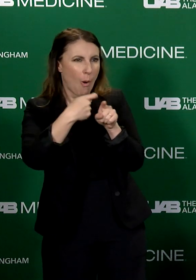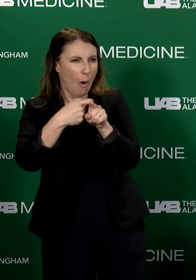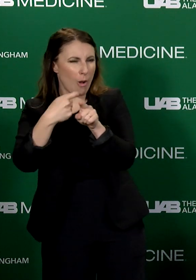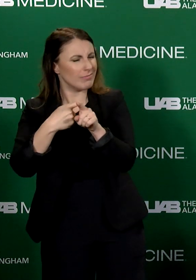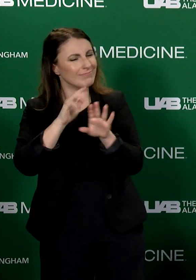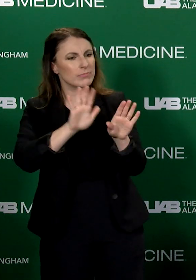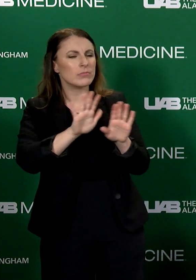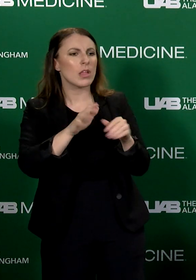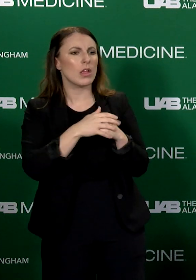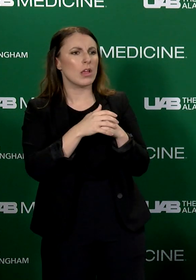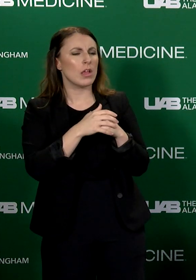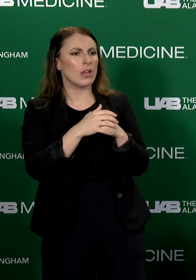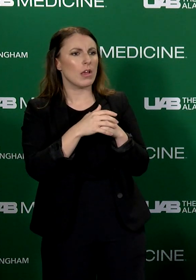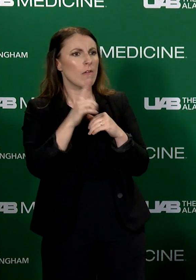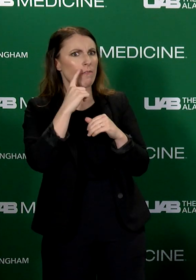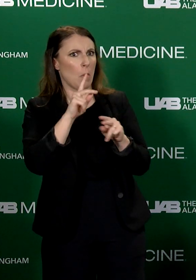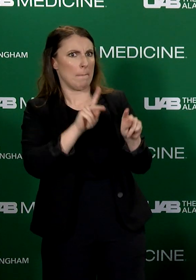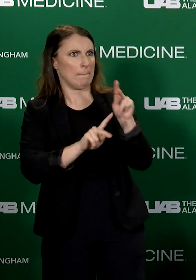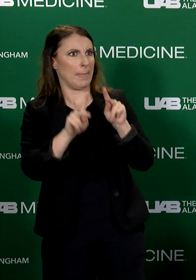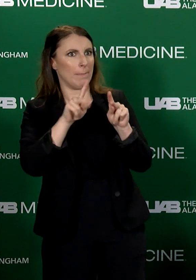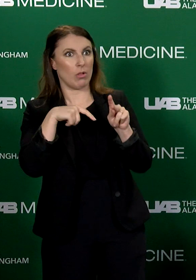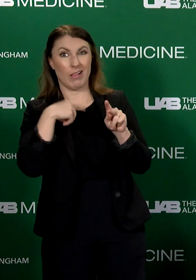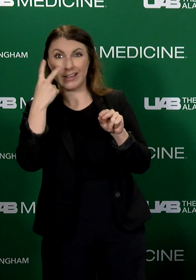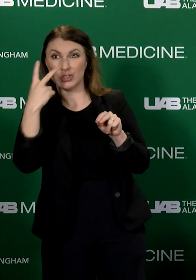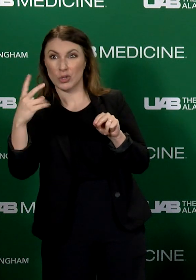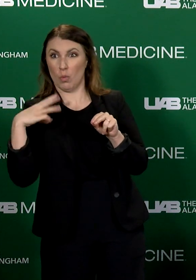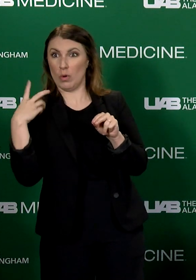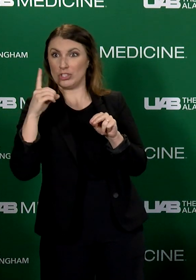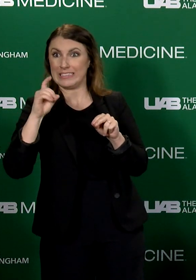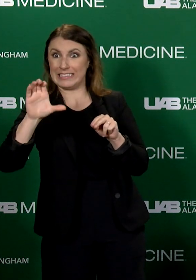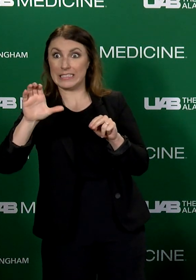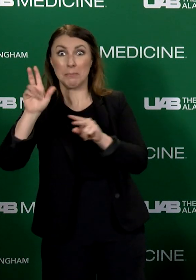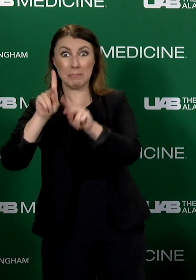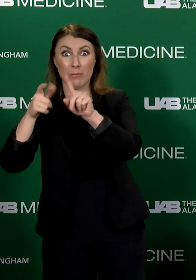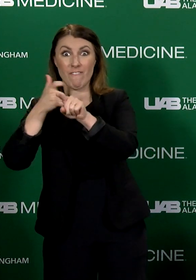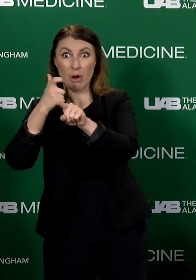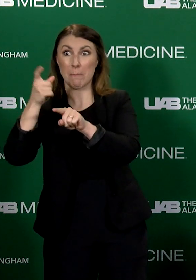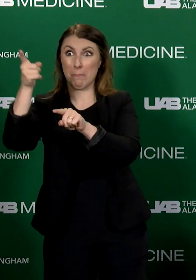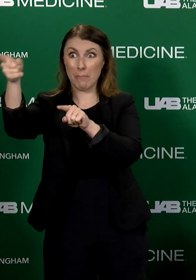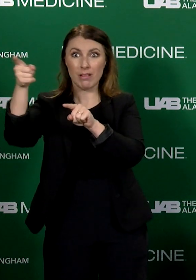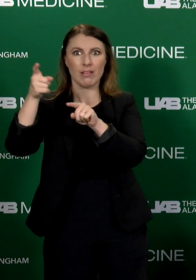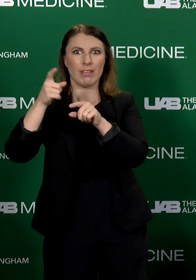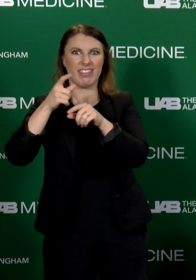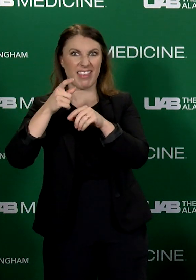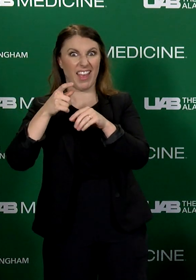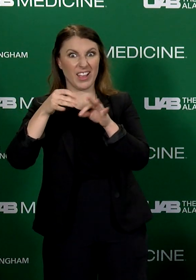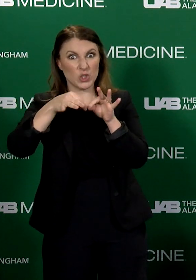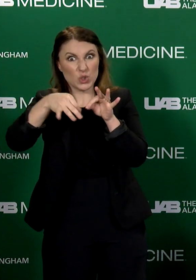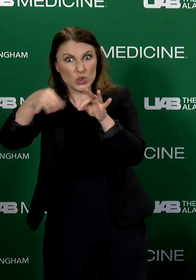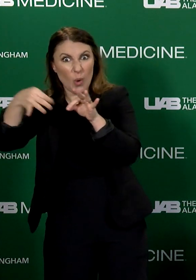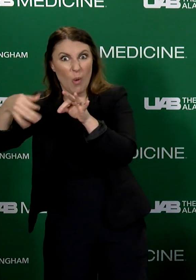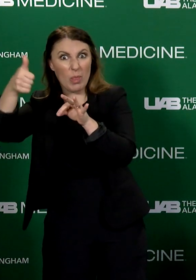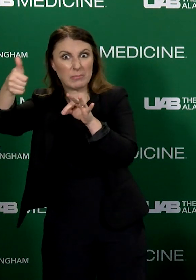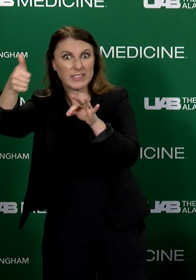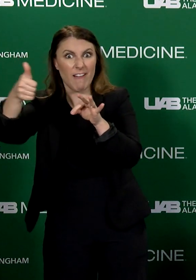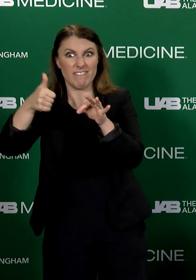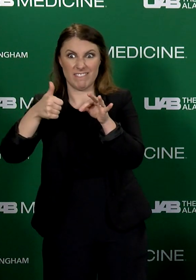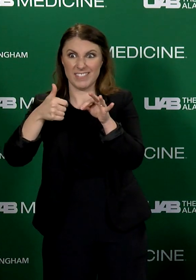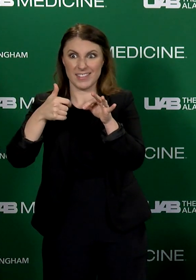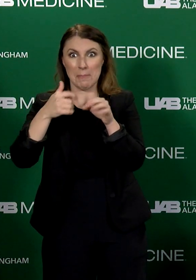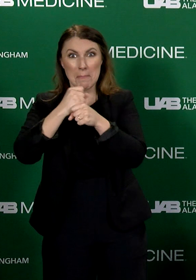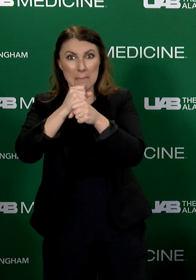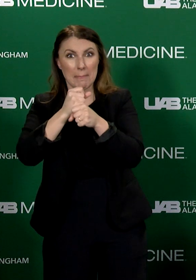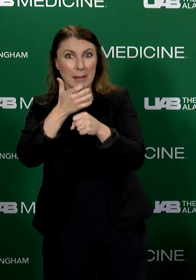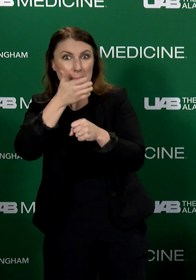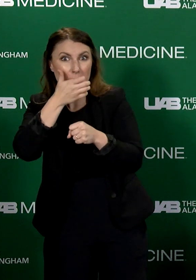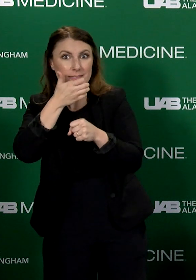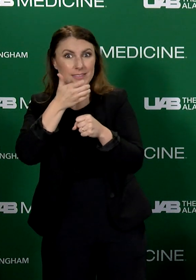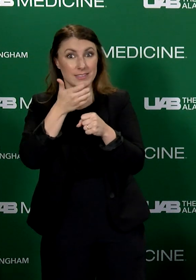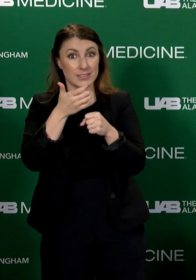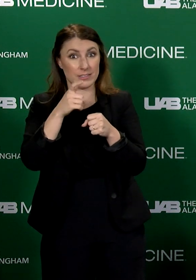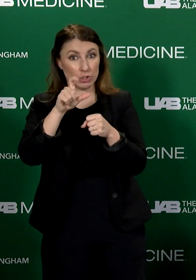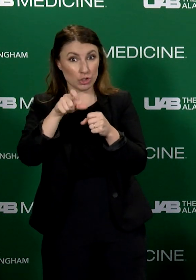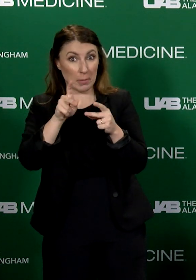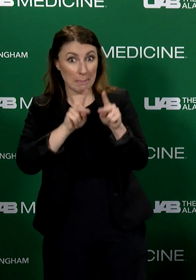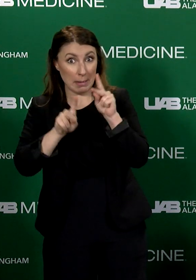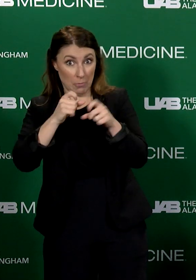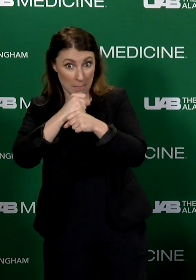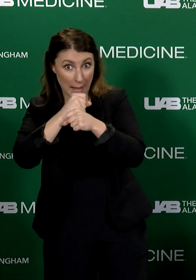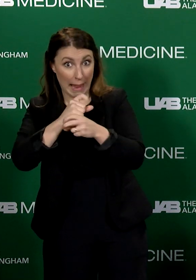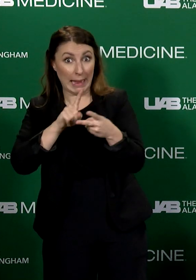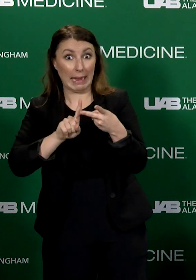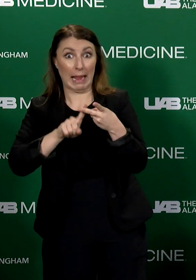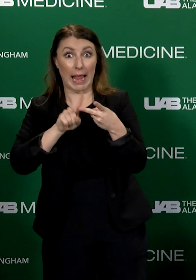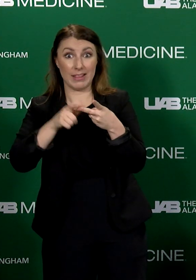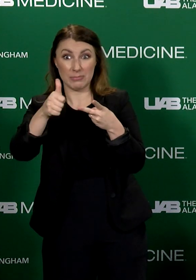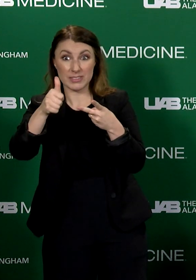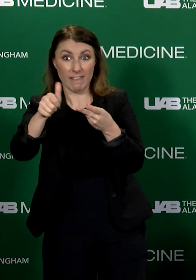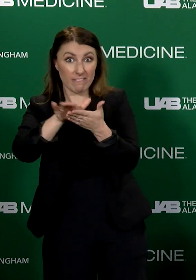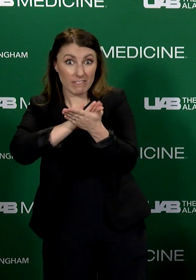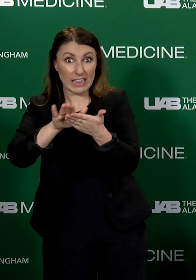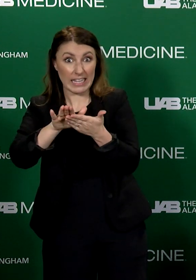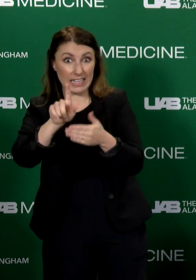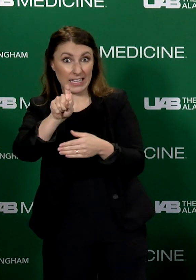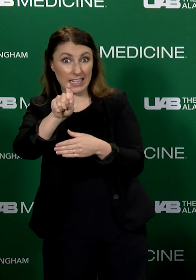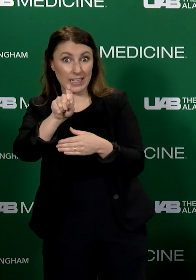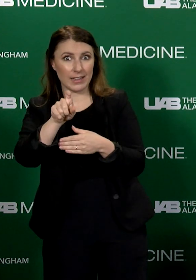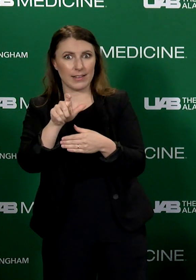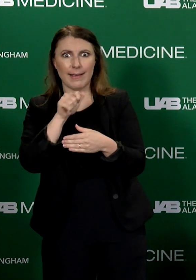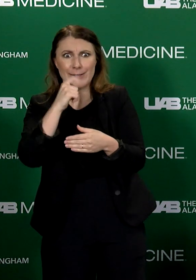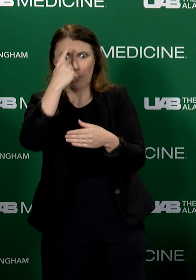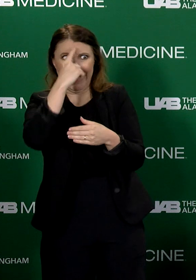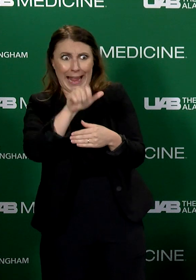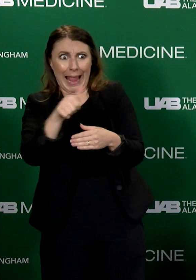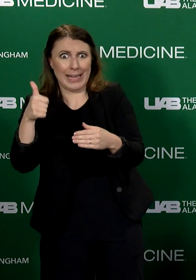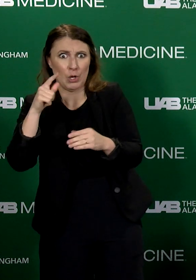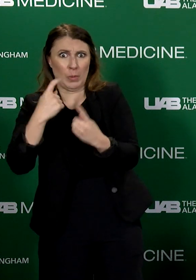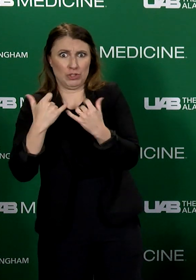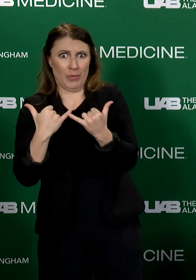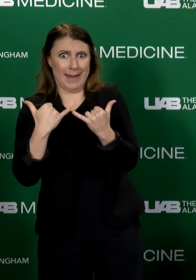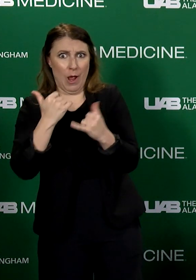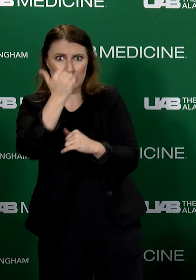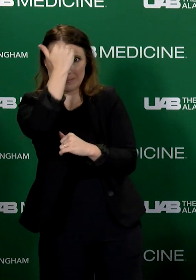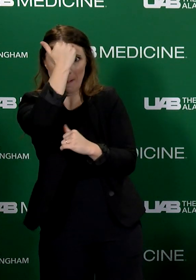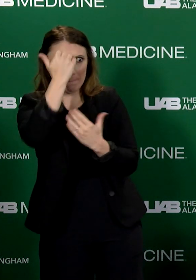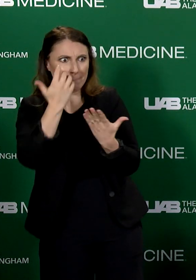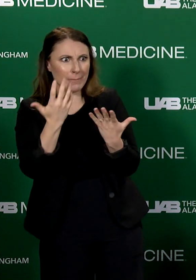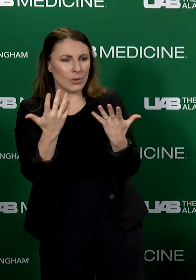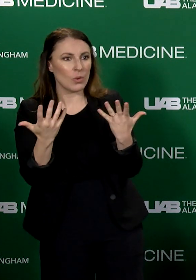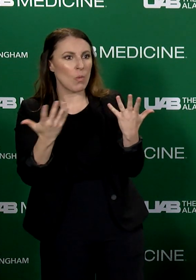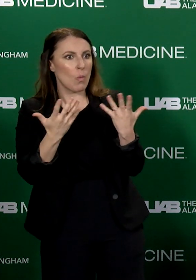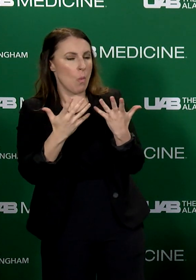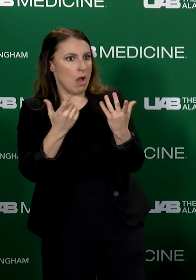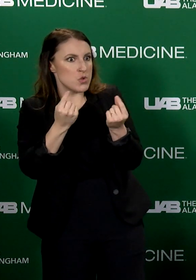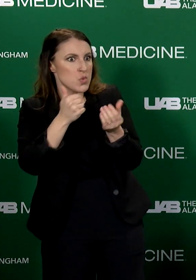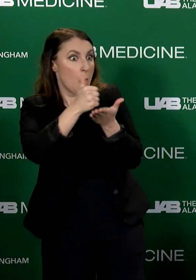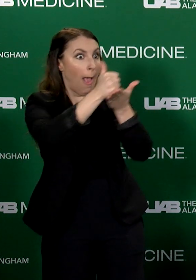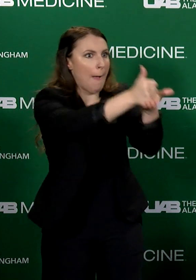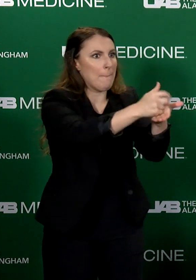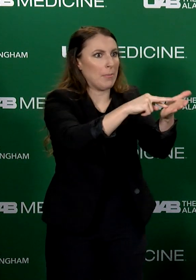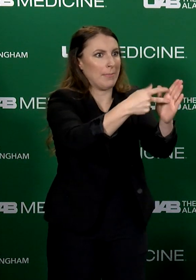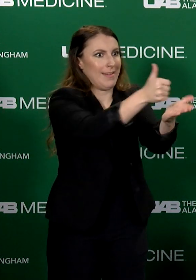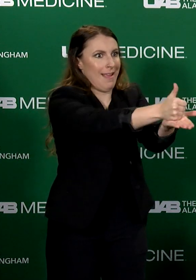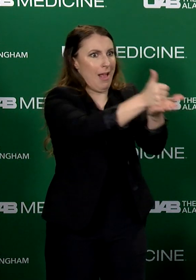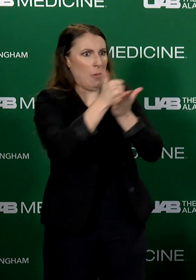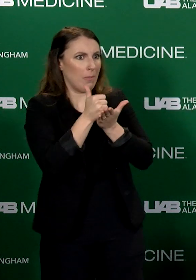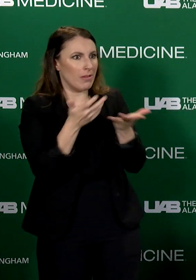as I saw in Washington State get out sewing machines everyone commute the